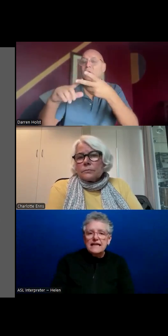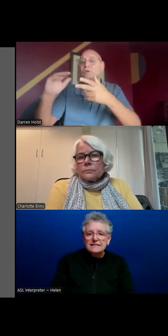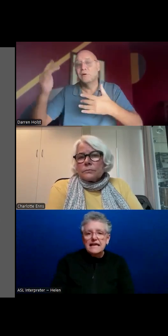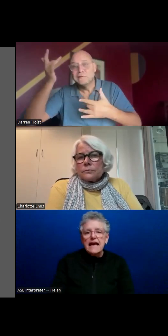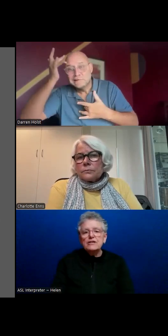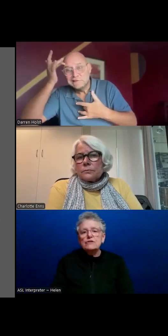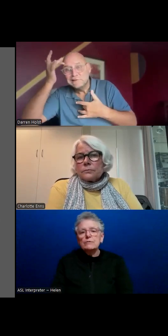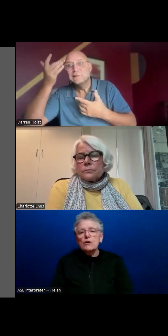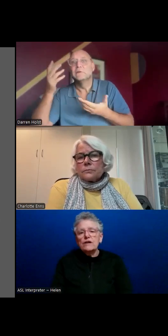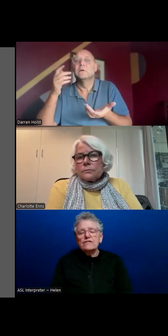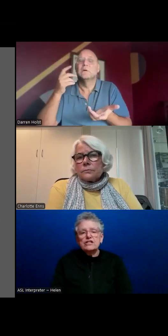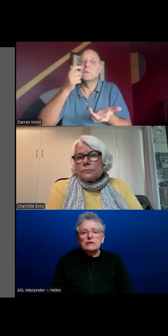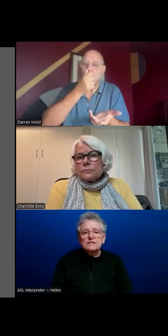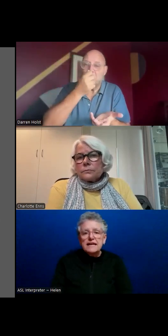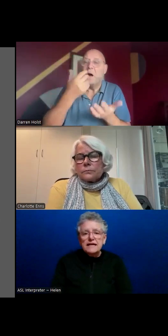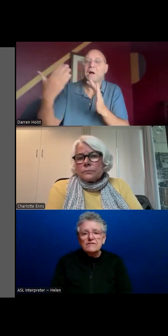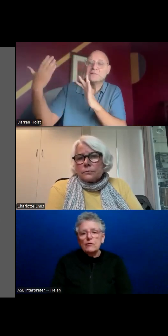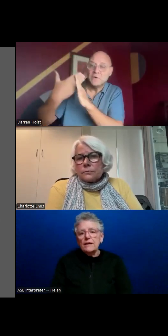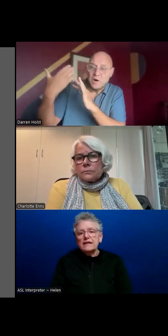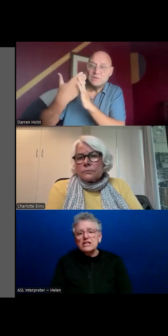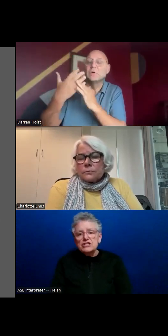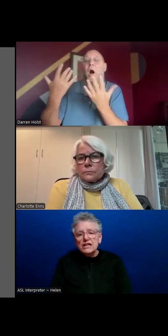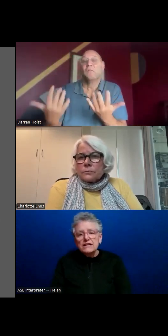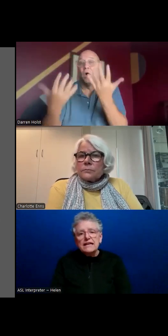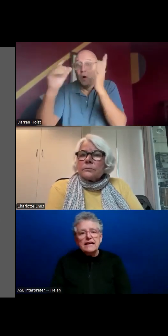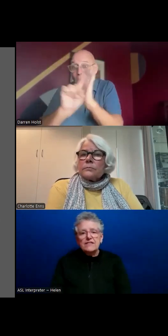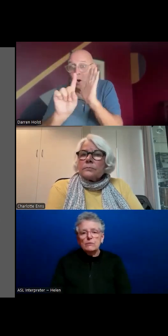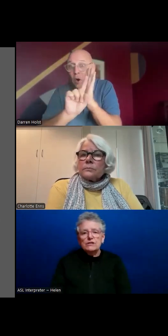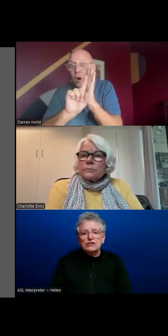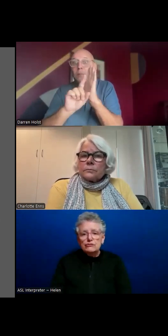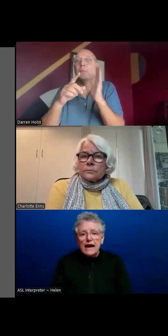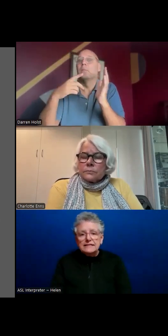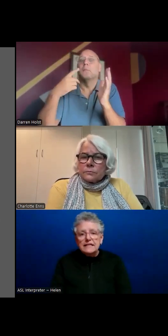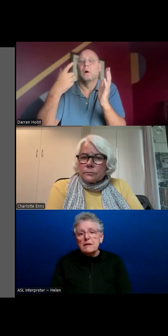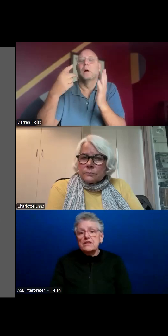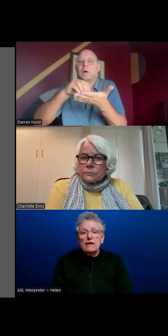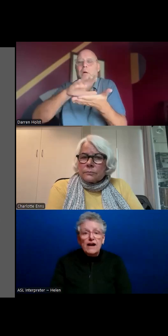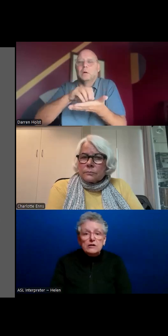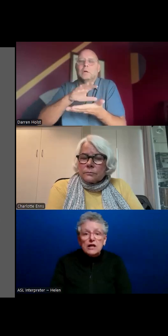a comments section in the test. And you can record if the child was sick, if they were paying attention, if they were distracted,